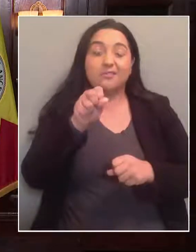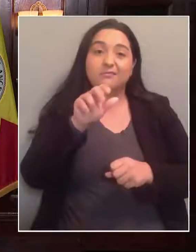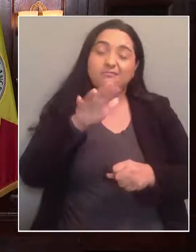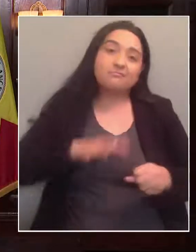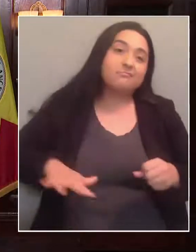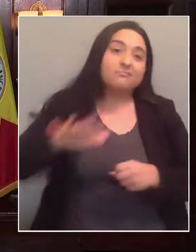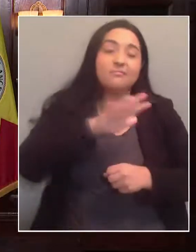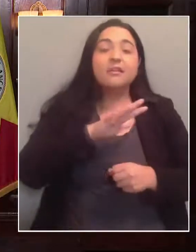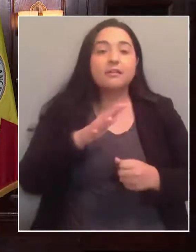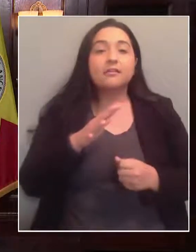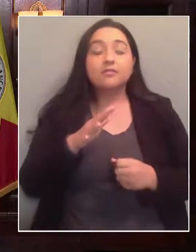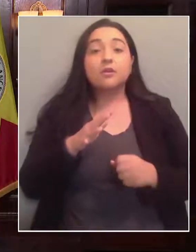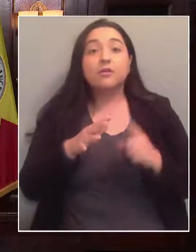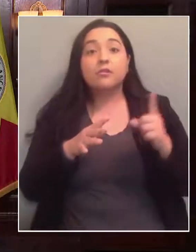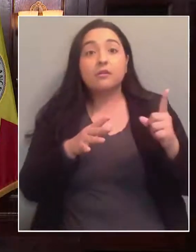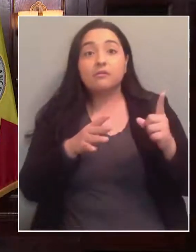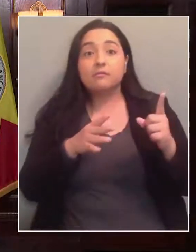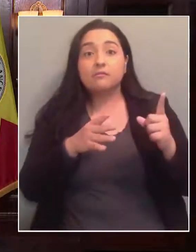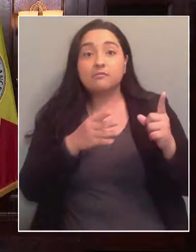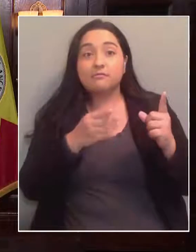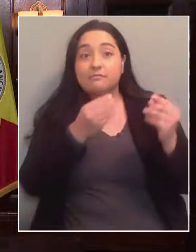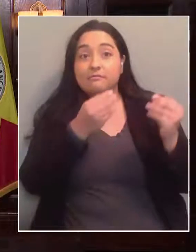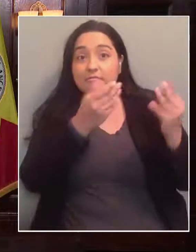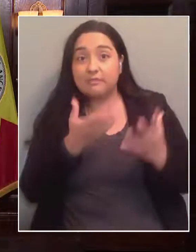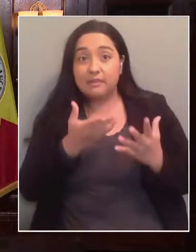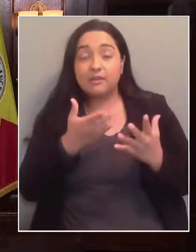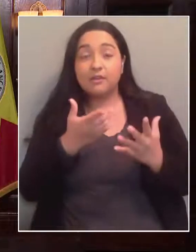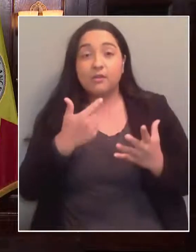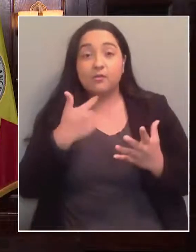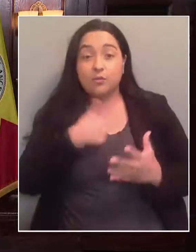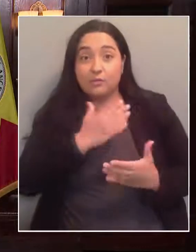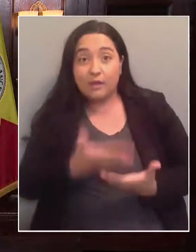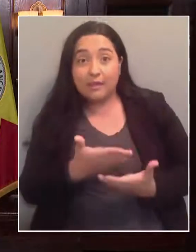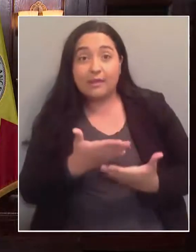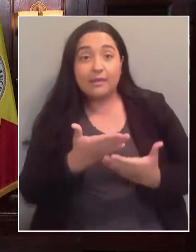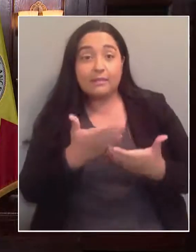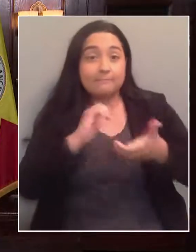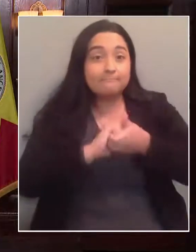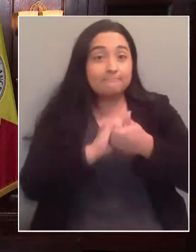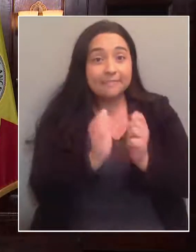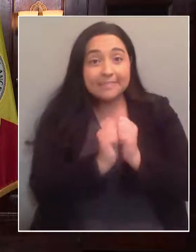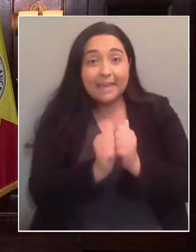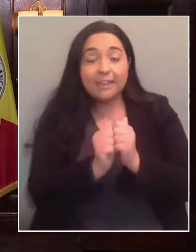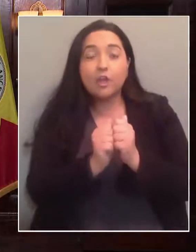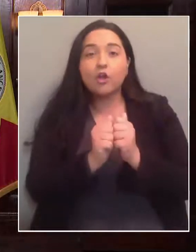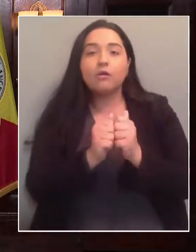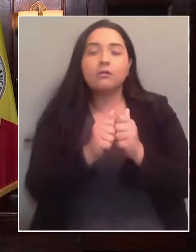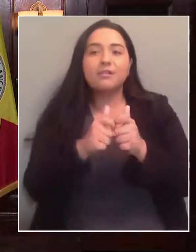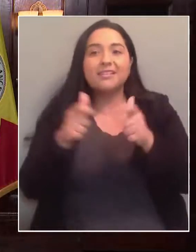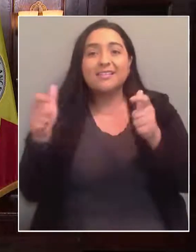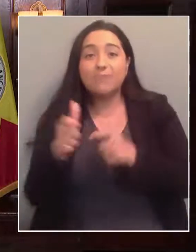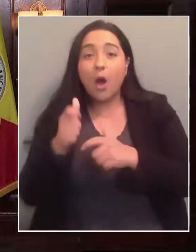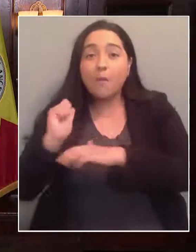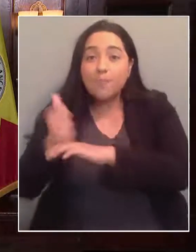VACCINATIONS IN THE COUNTRY. AT THE SMALLER PODS AND DO A BIG ONE.